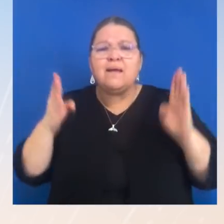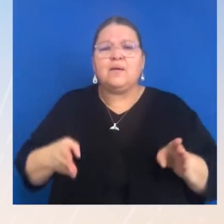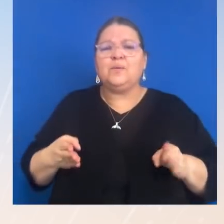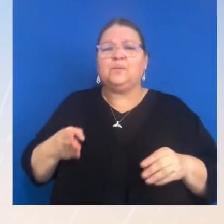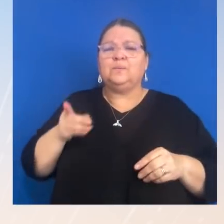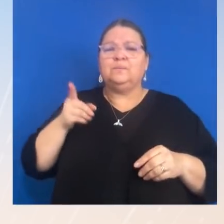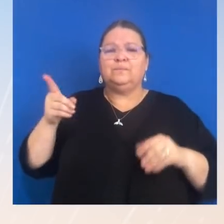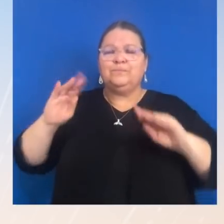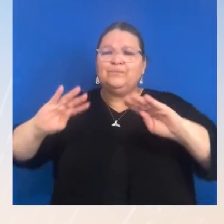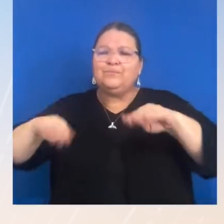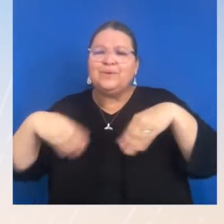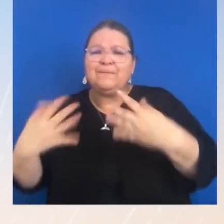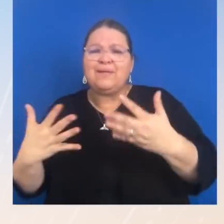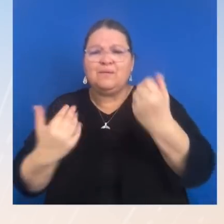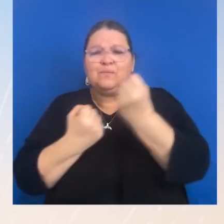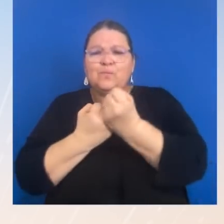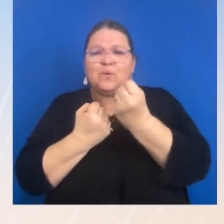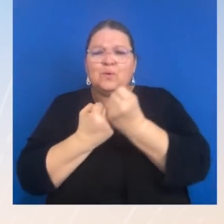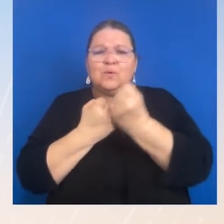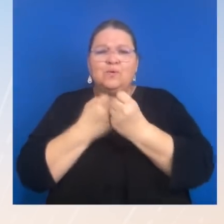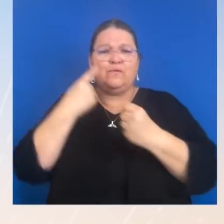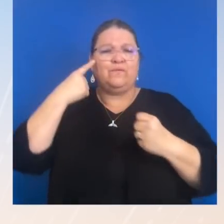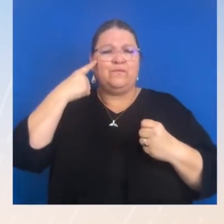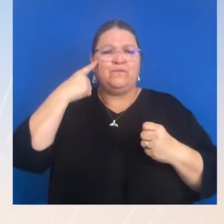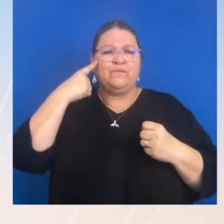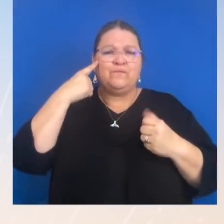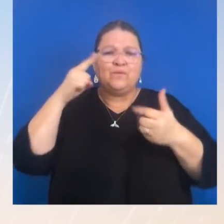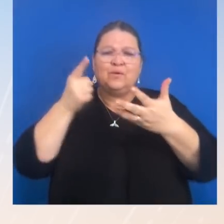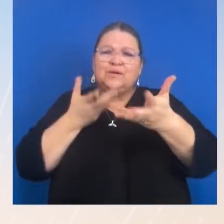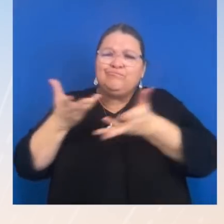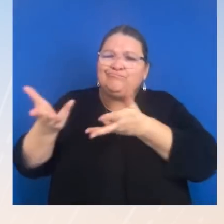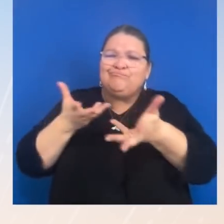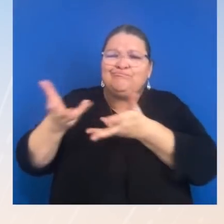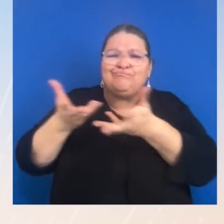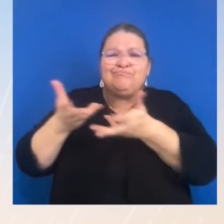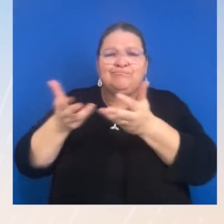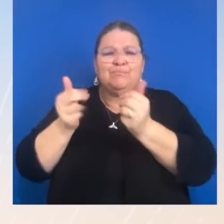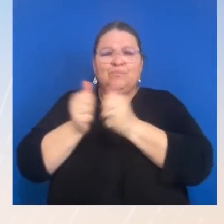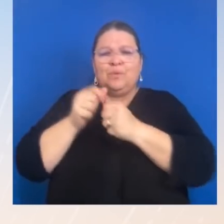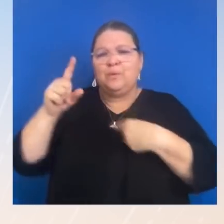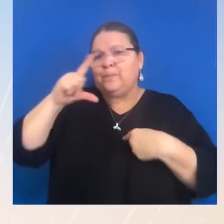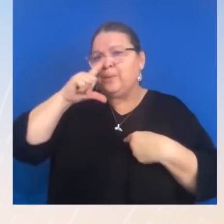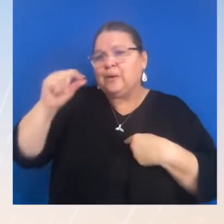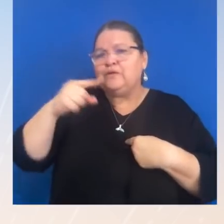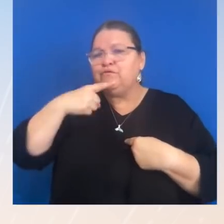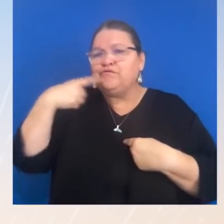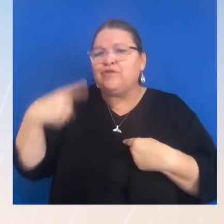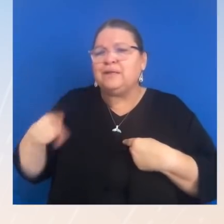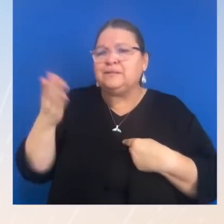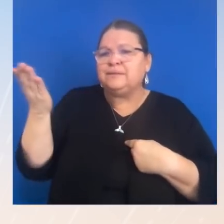to rally opposition to the actions of President Putin. And we have been engaged with the Ukrainians on a daily basis.